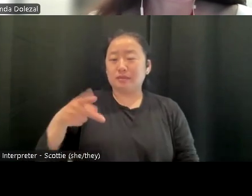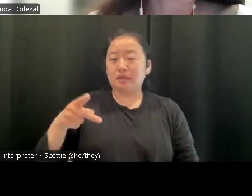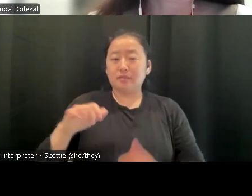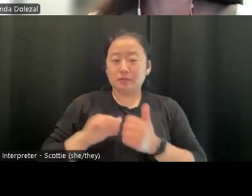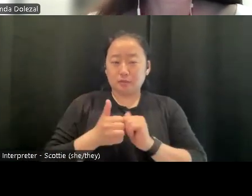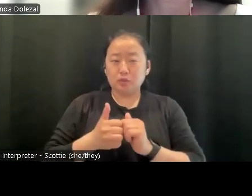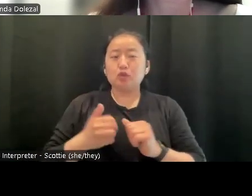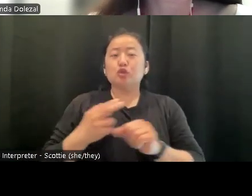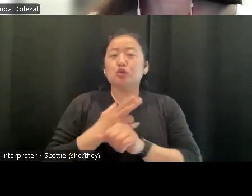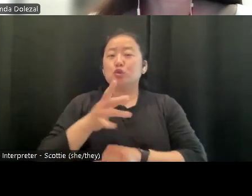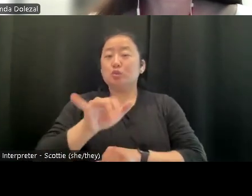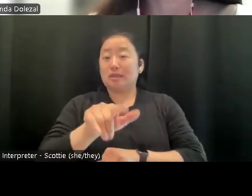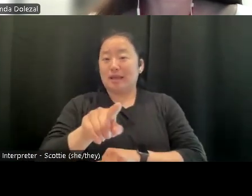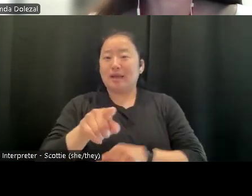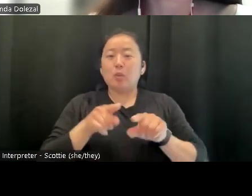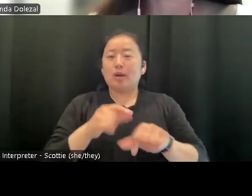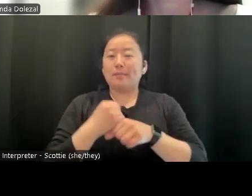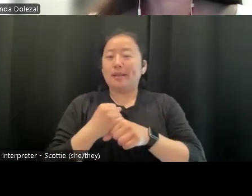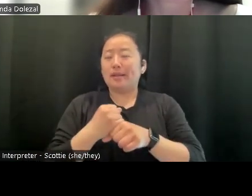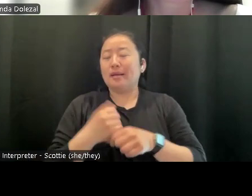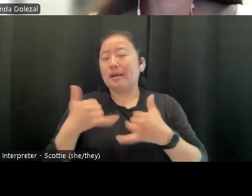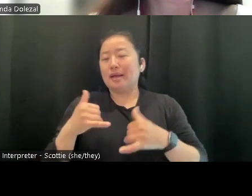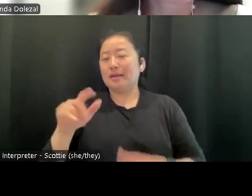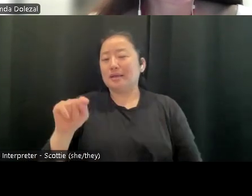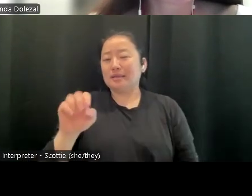He says it helps me not have to put so much weight on my legs so I could